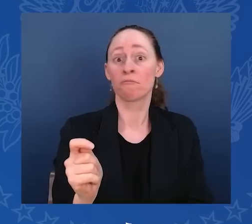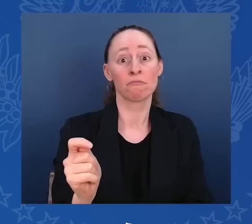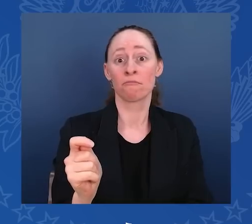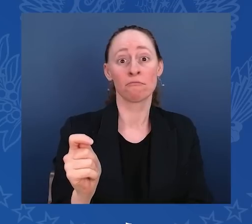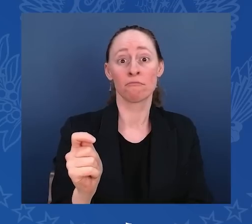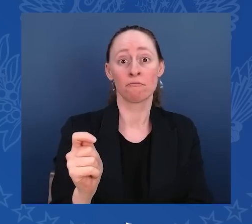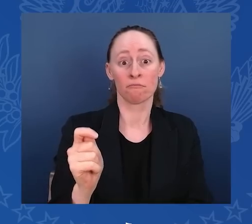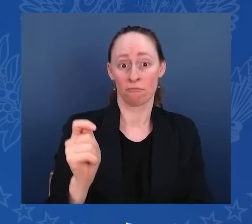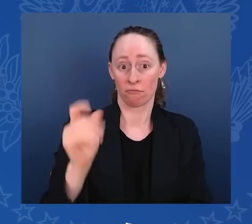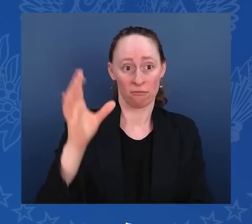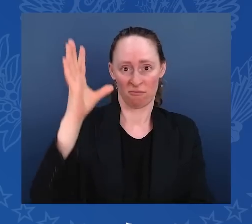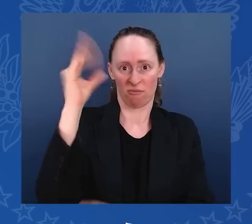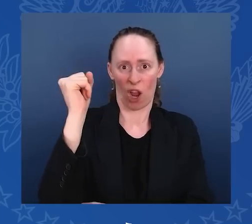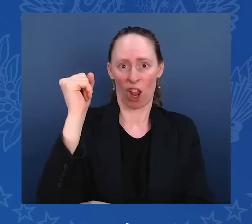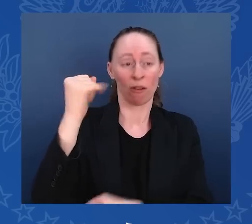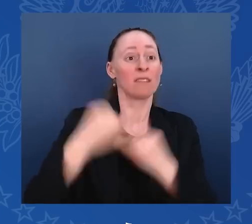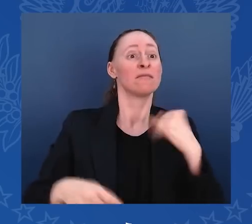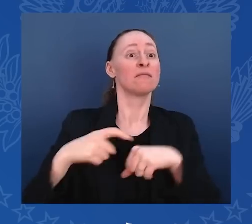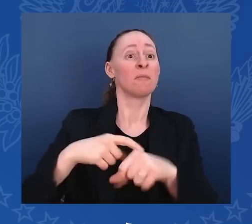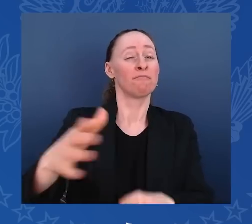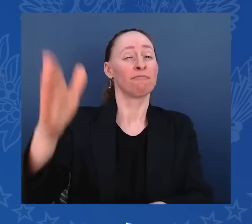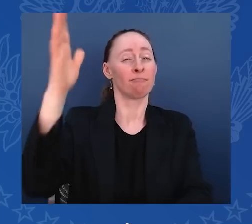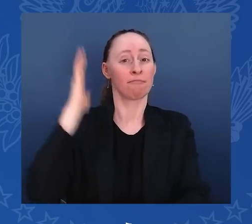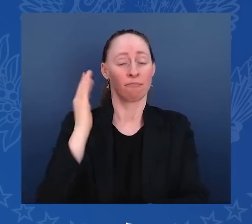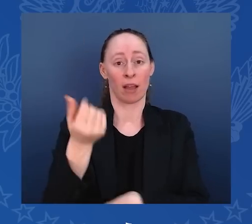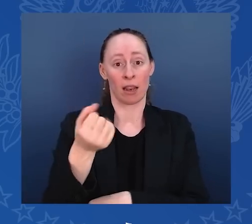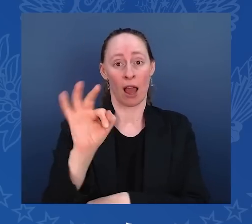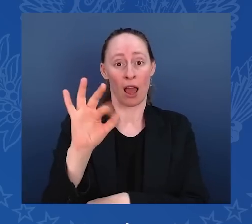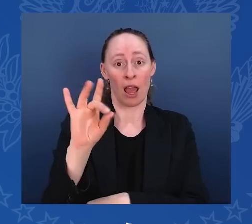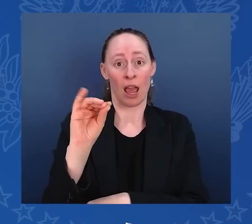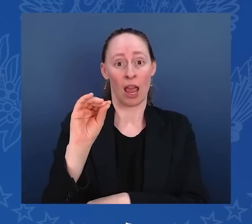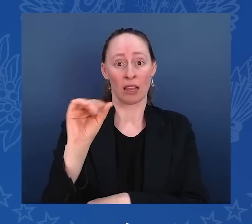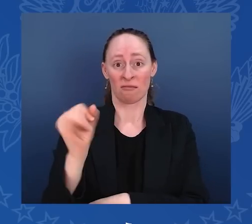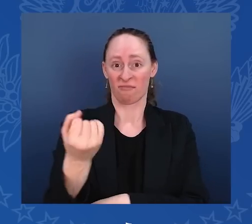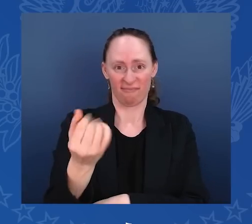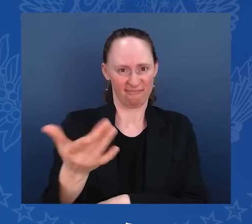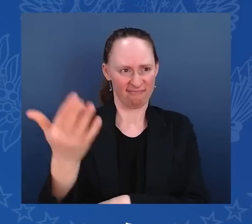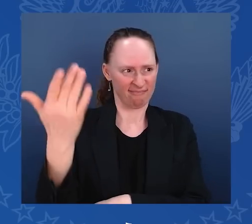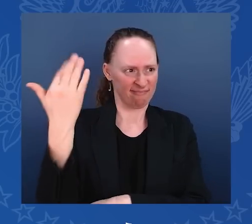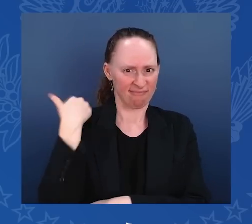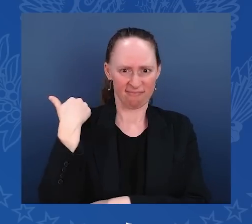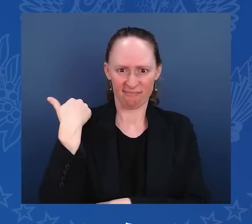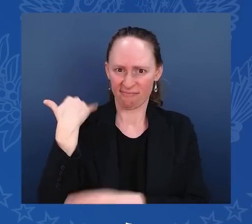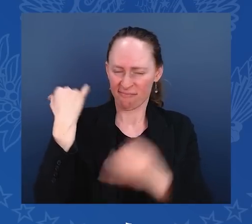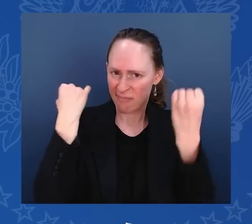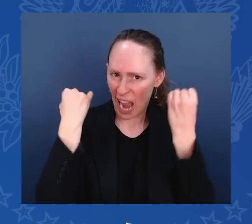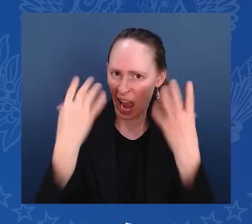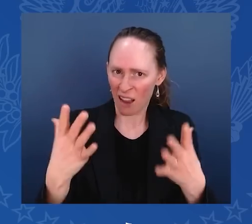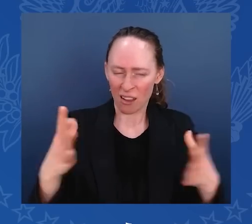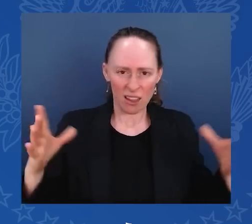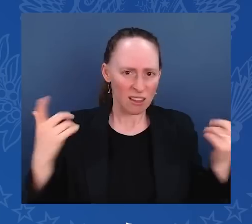We've confirmed more judges than were confirmed under the previous administration. So something no one thought we could do.